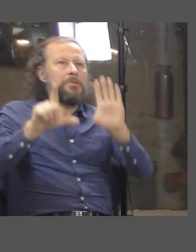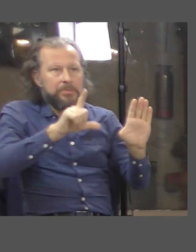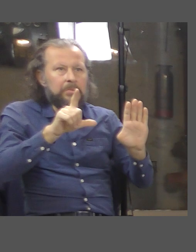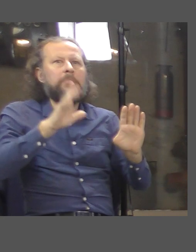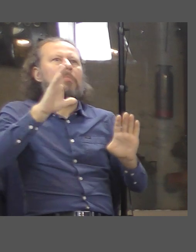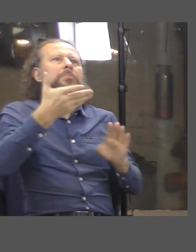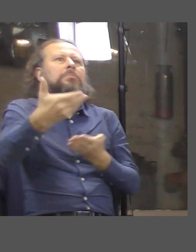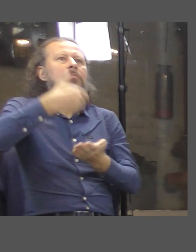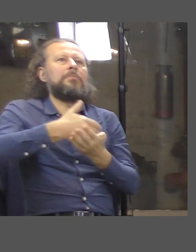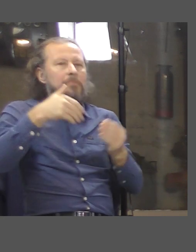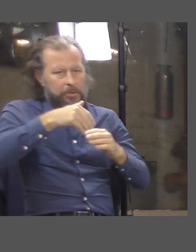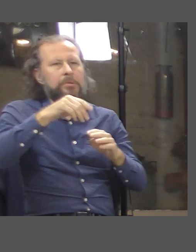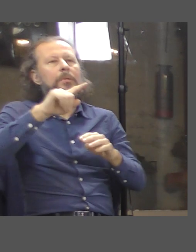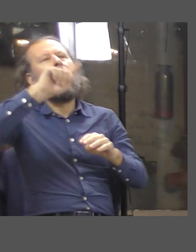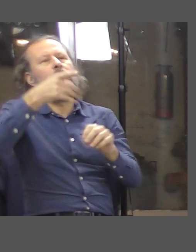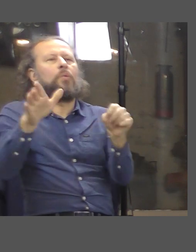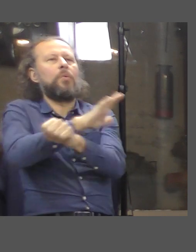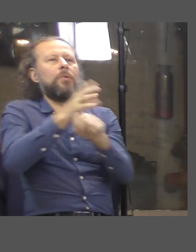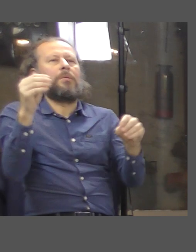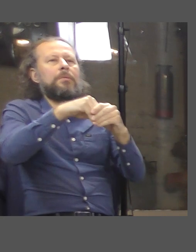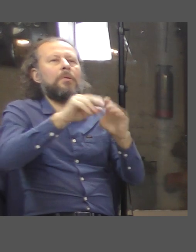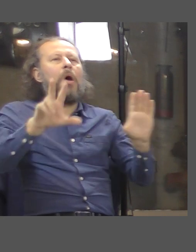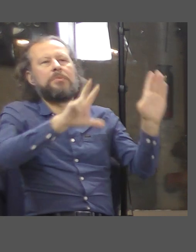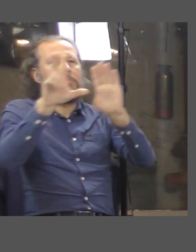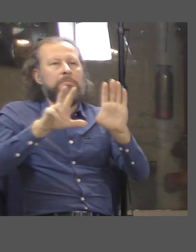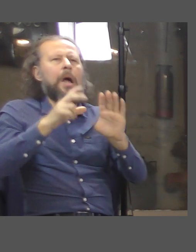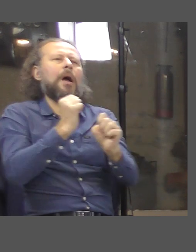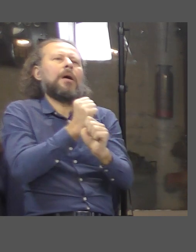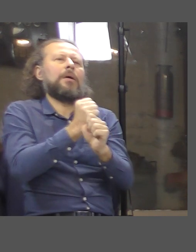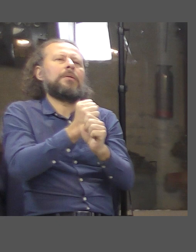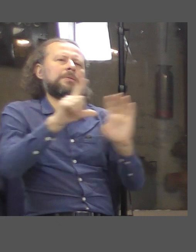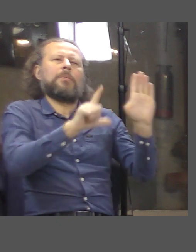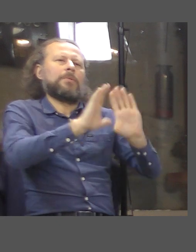then 7, then they offered me an extra hour, 8 hours.